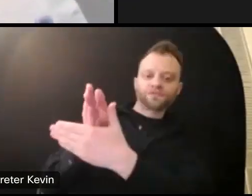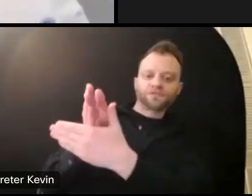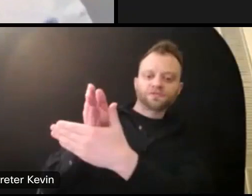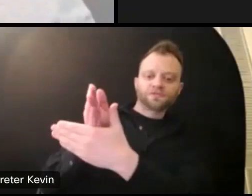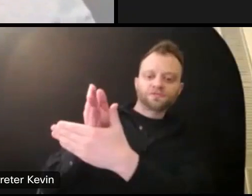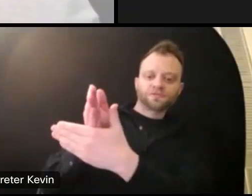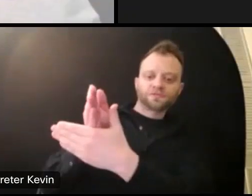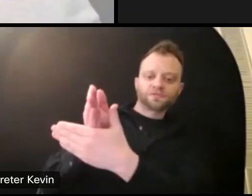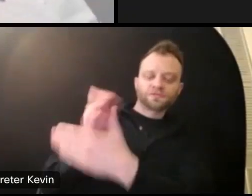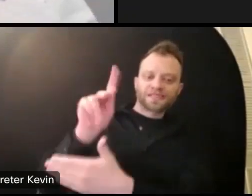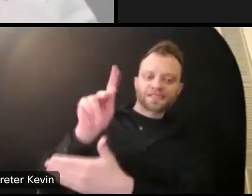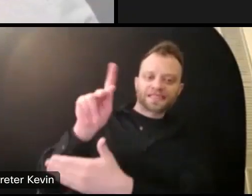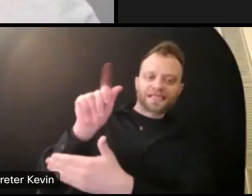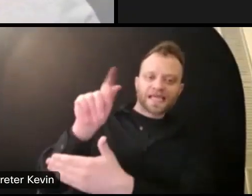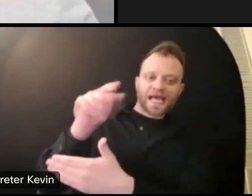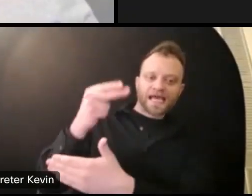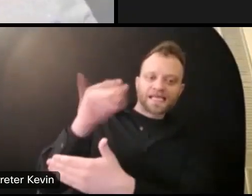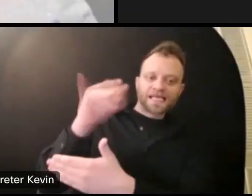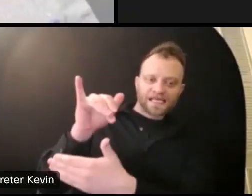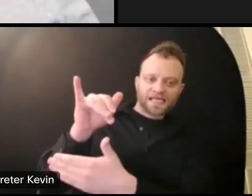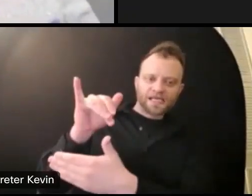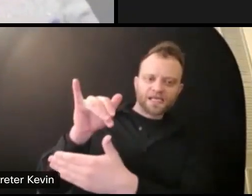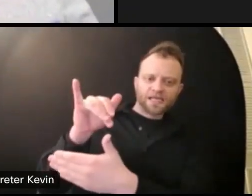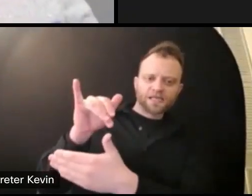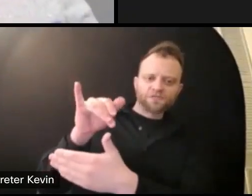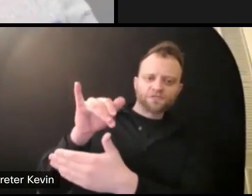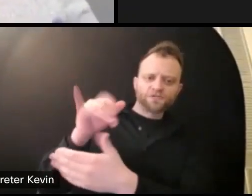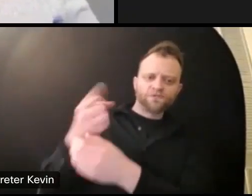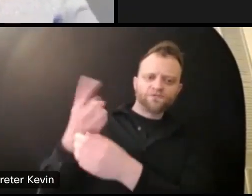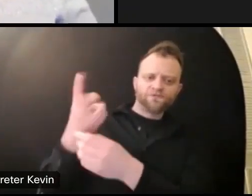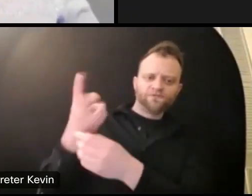absolutely. (Williams) You made a couple of points. I usually emphasize too,